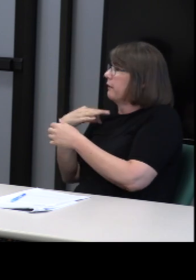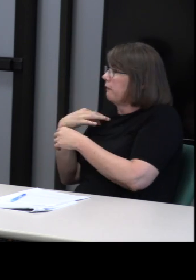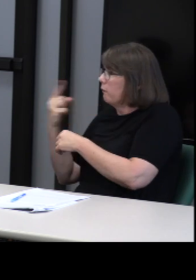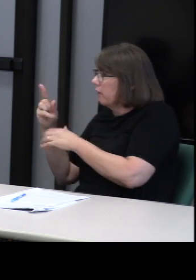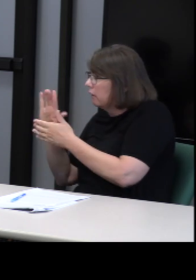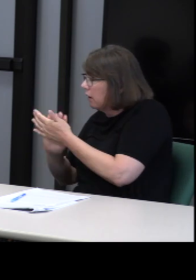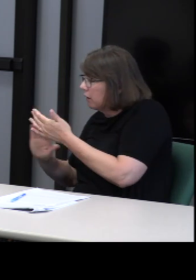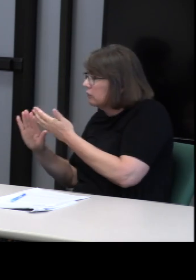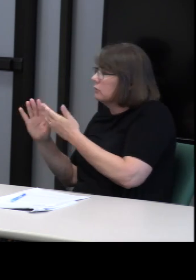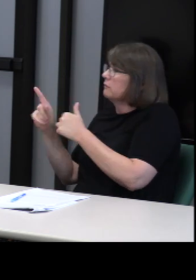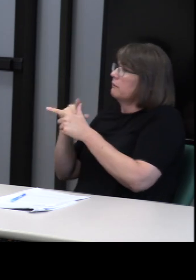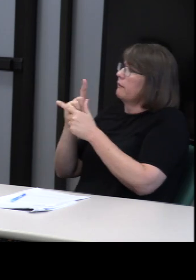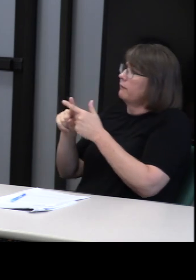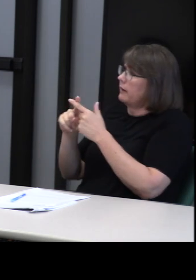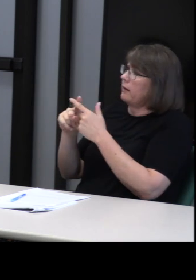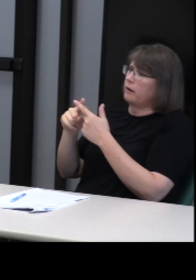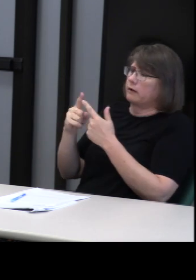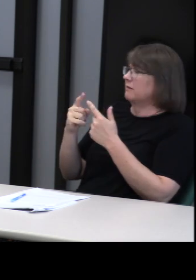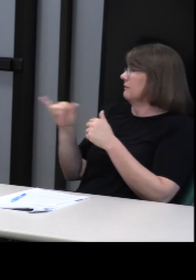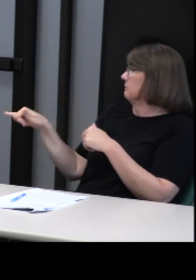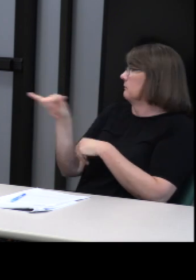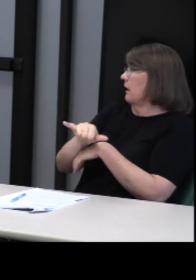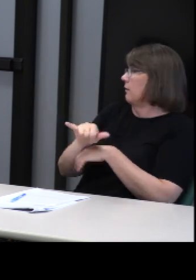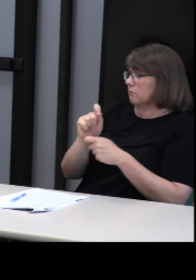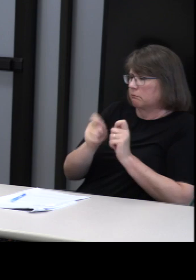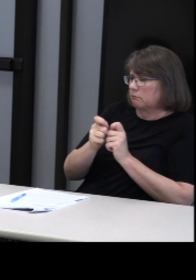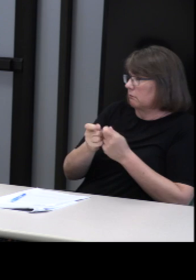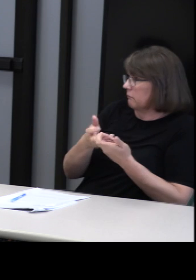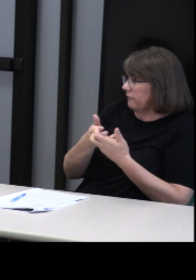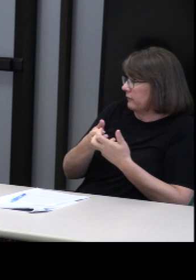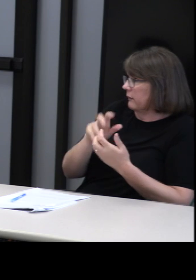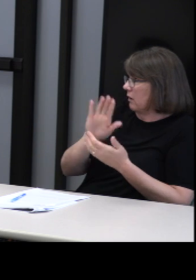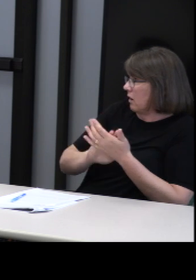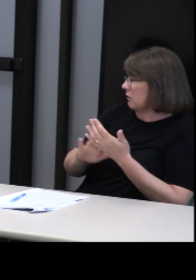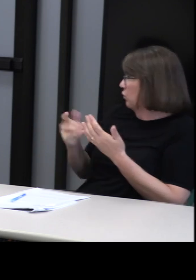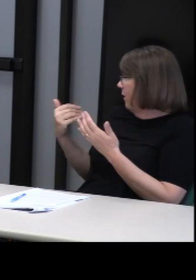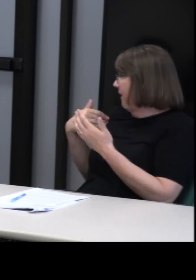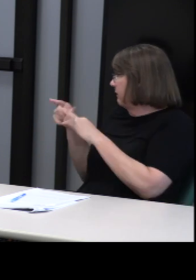of things like that. When you apply to a college, there might be similar things they're requesting.